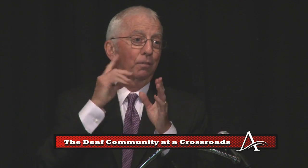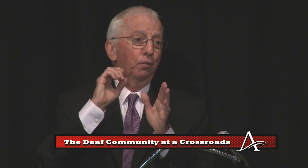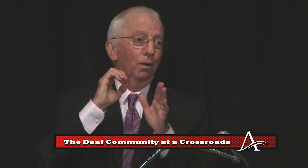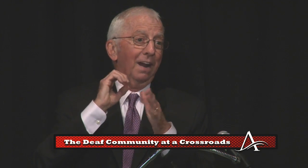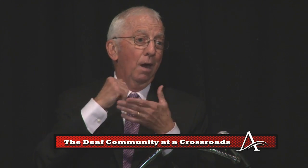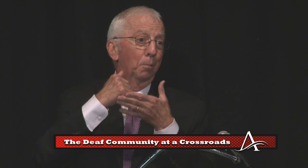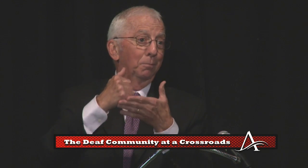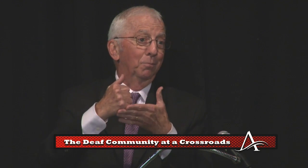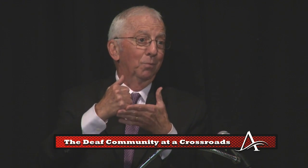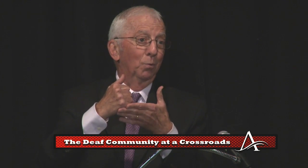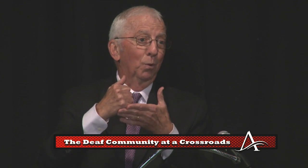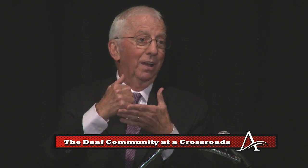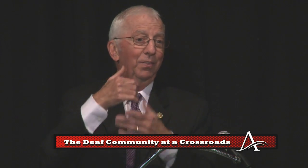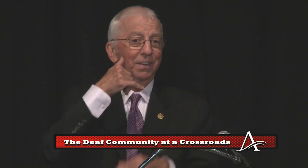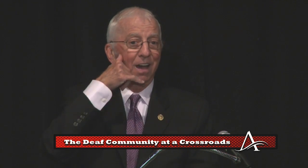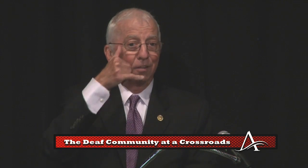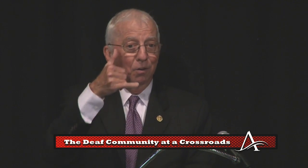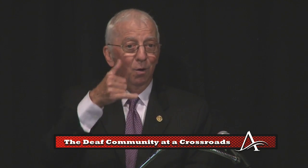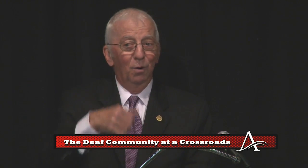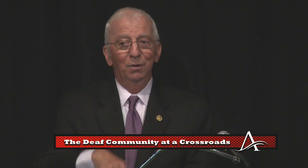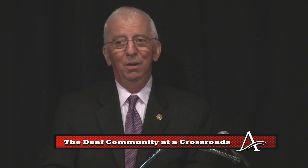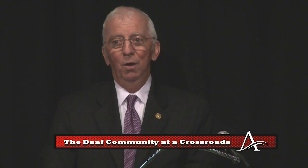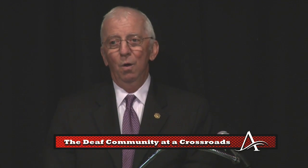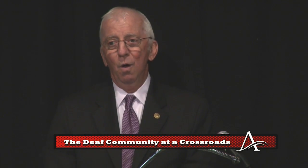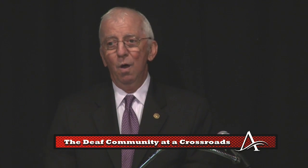for help with the telephone.